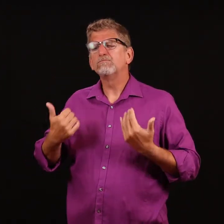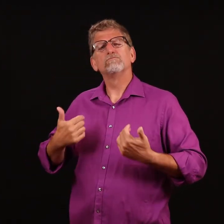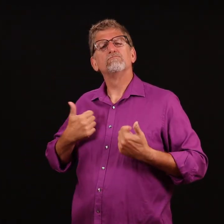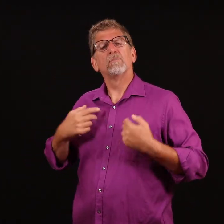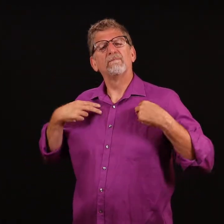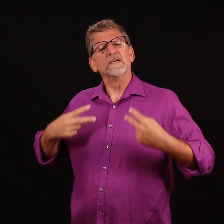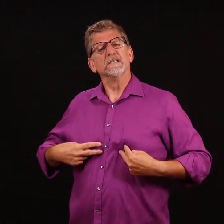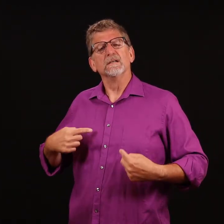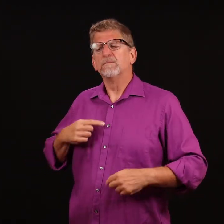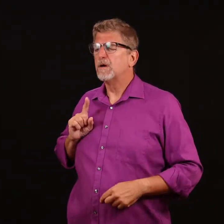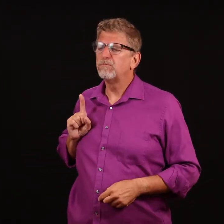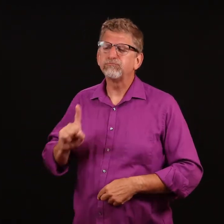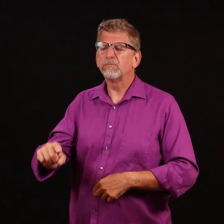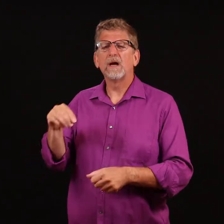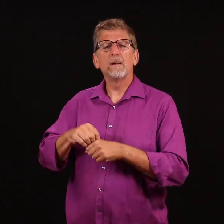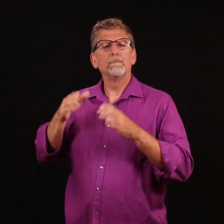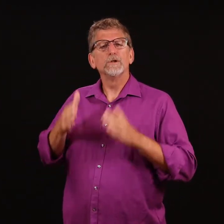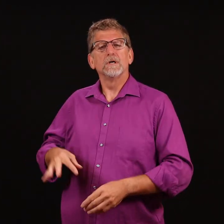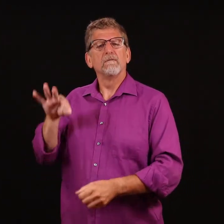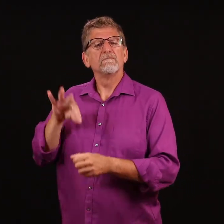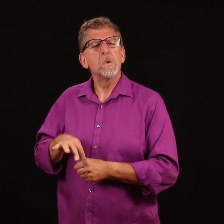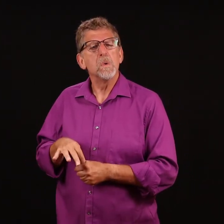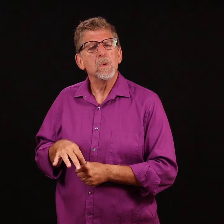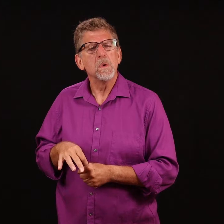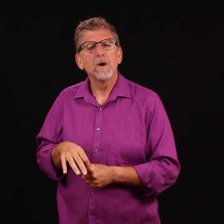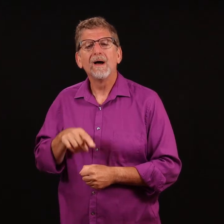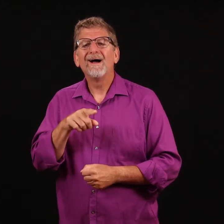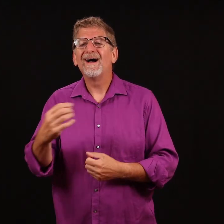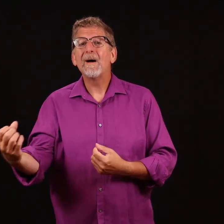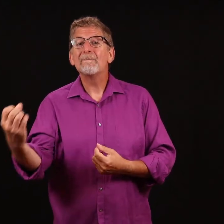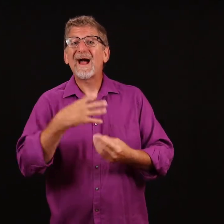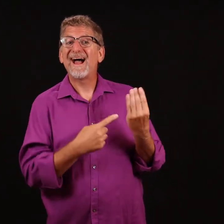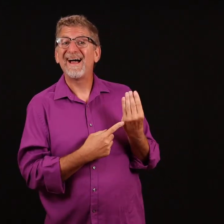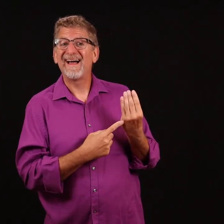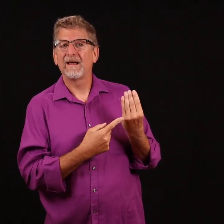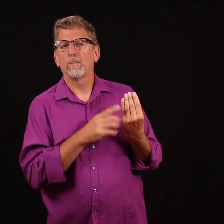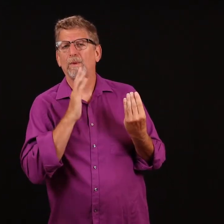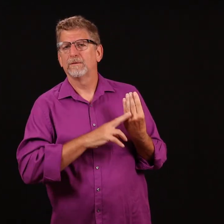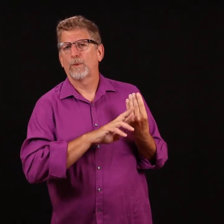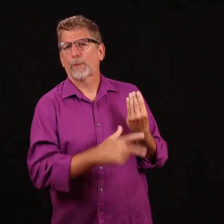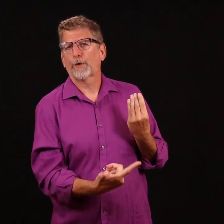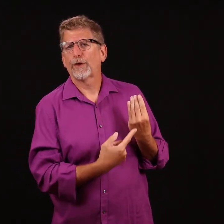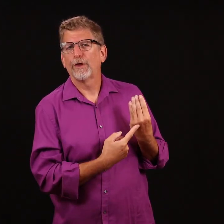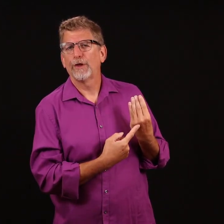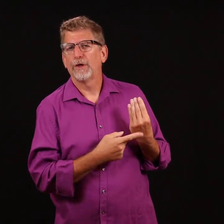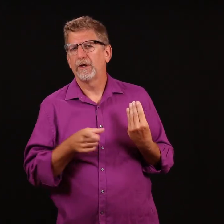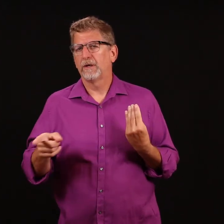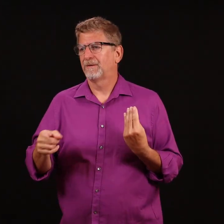but the voter decides they would rather vote in person.